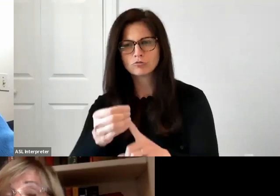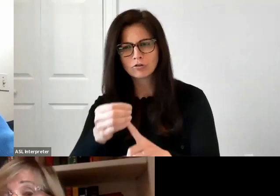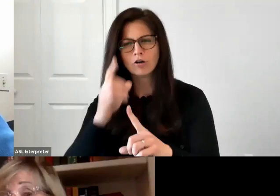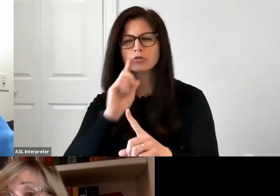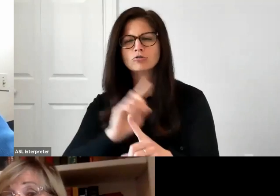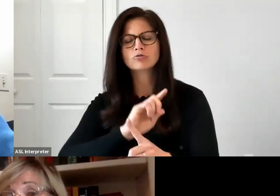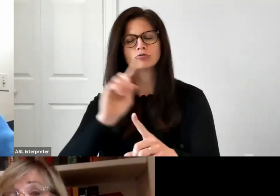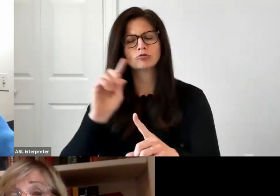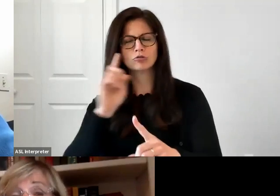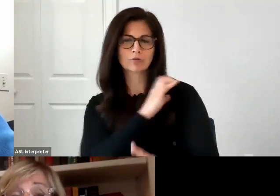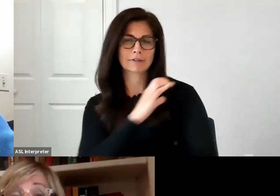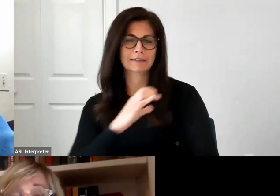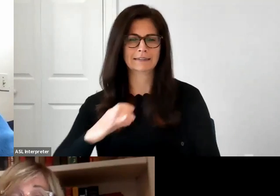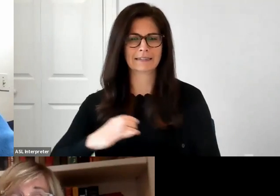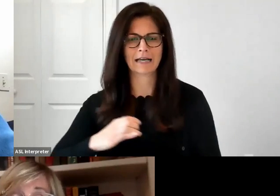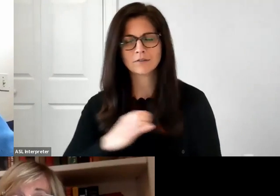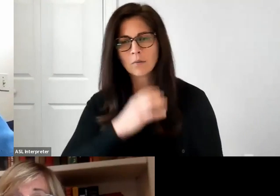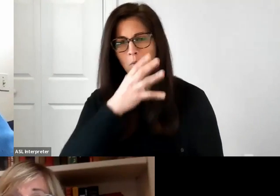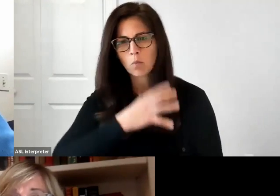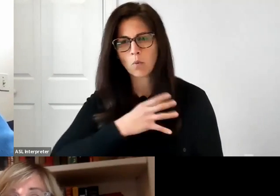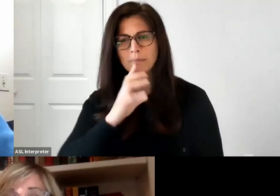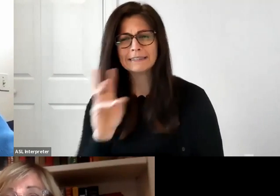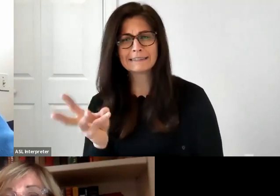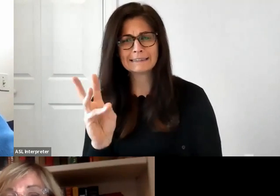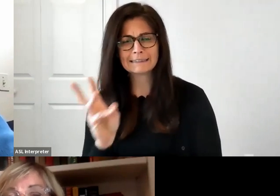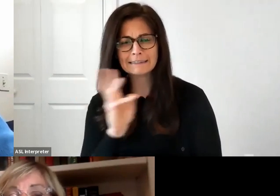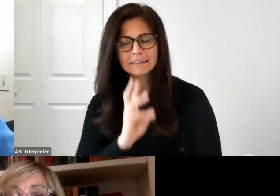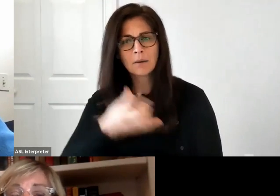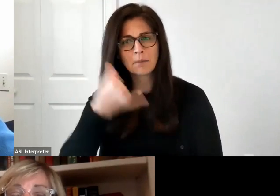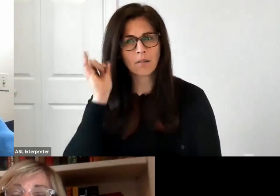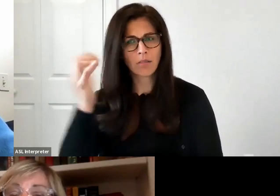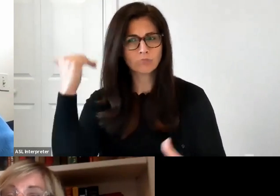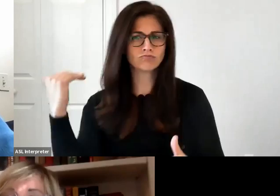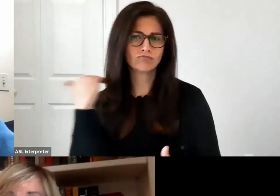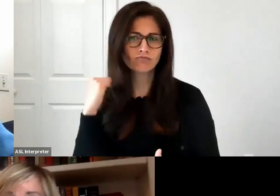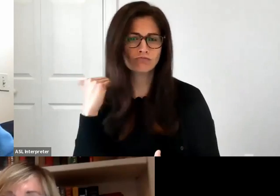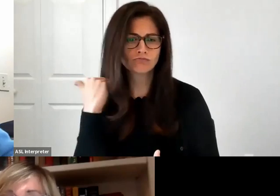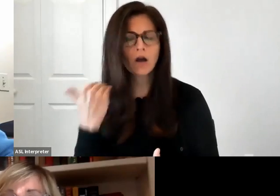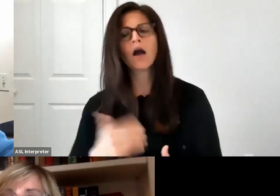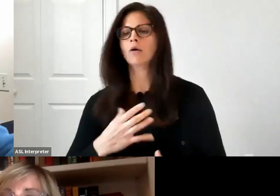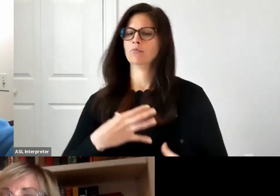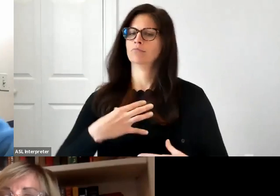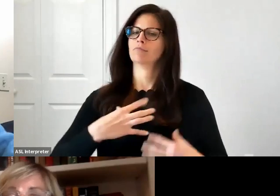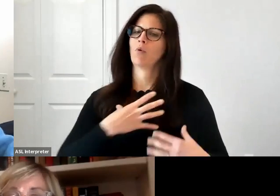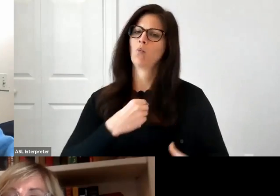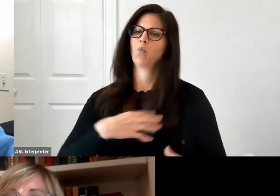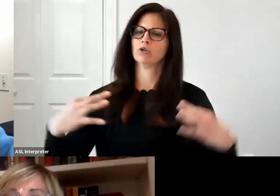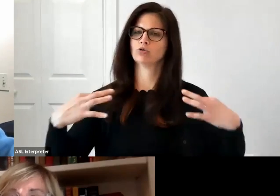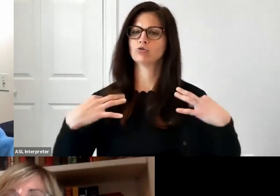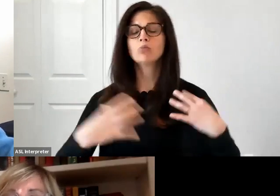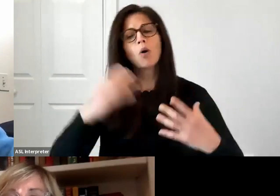I have about shoulder length hair and I'm wearing an ivory top. Welcome to the UP Awards, a virtual celebration